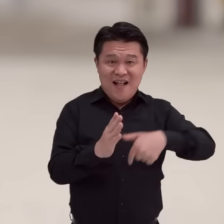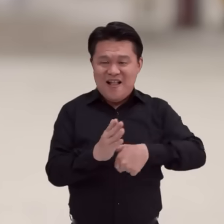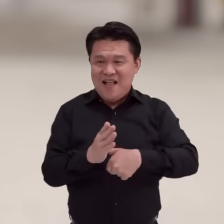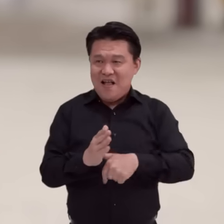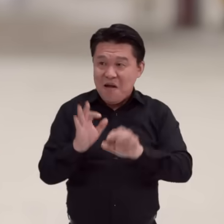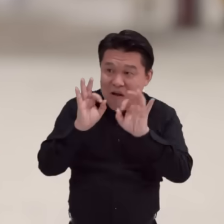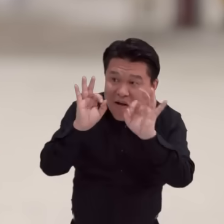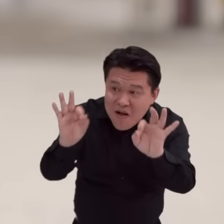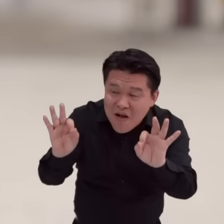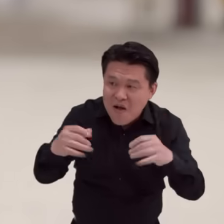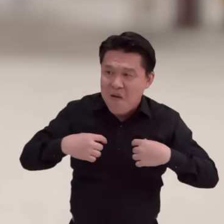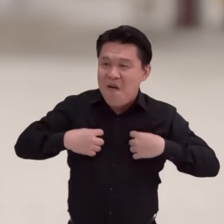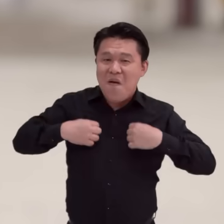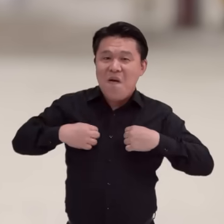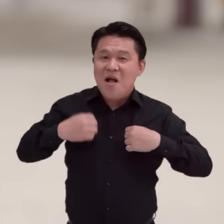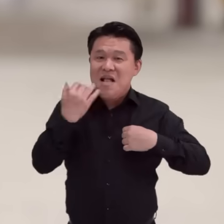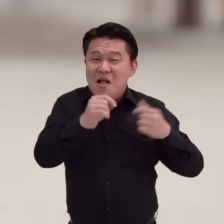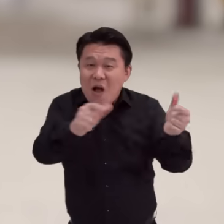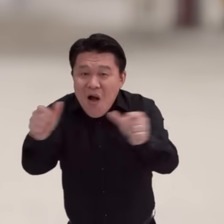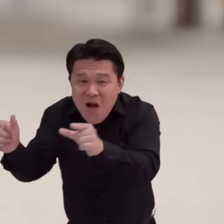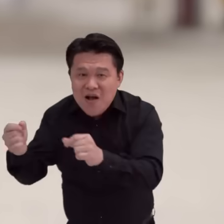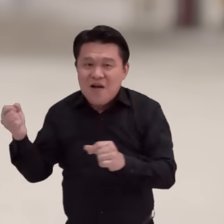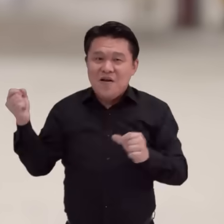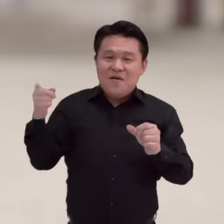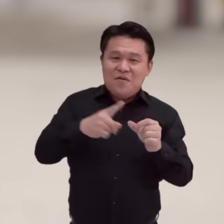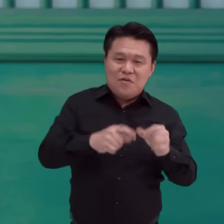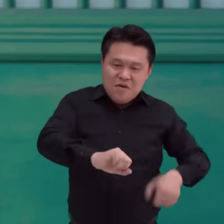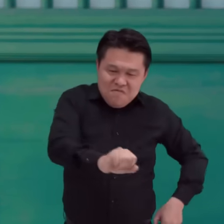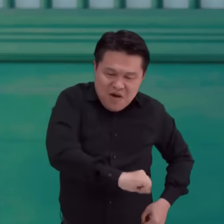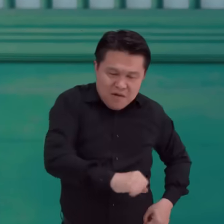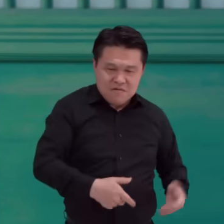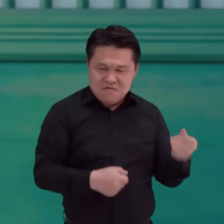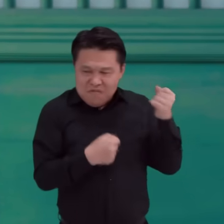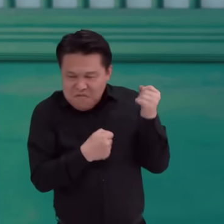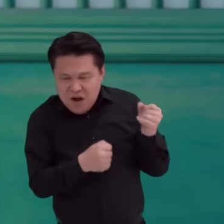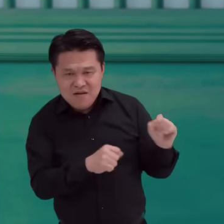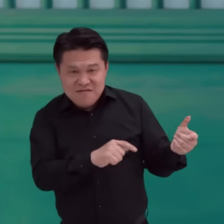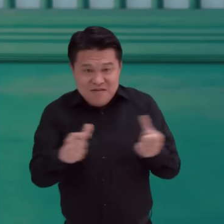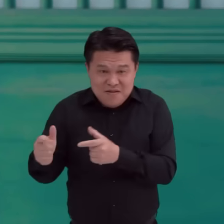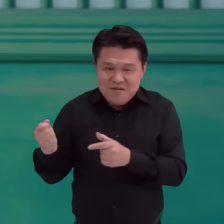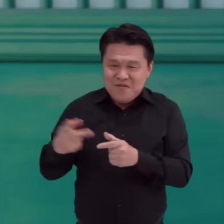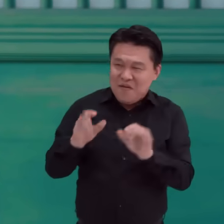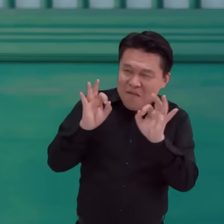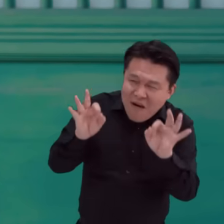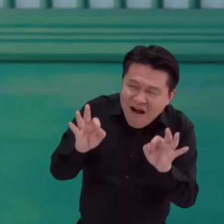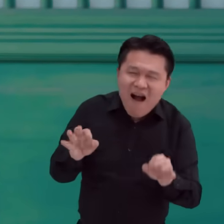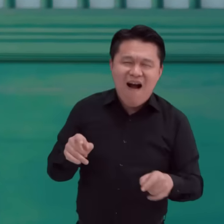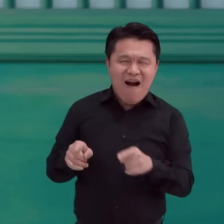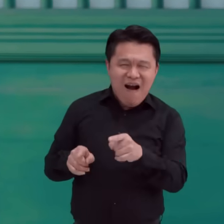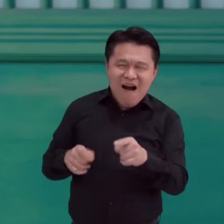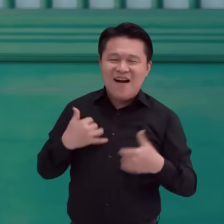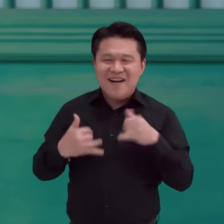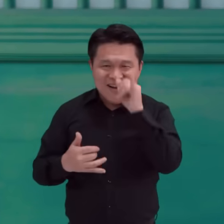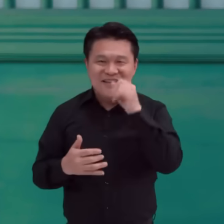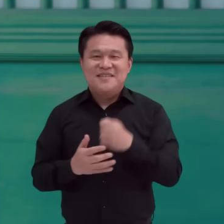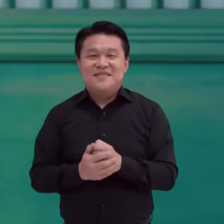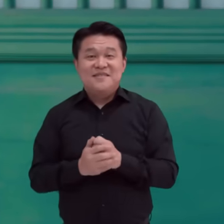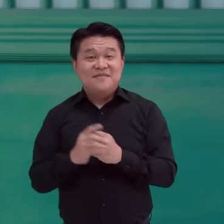you can see their colorful clothes, or other items that the guards are holding, which can be quite entertaining visually.